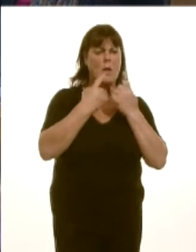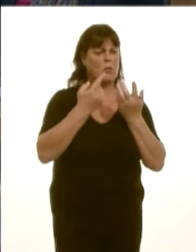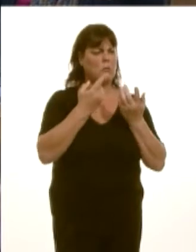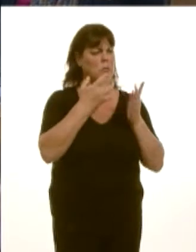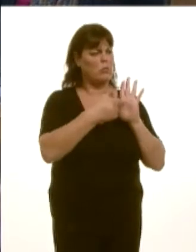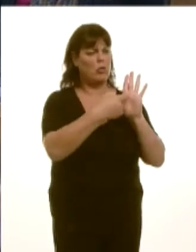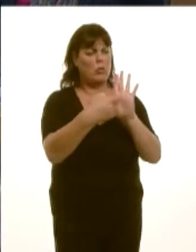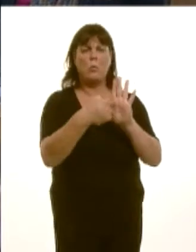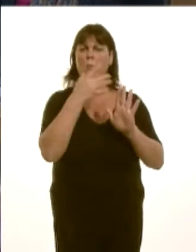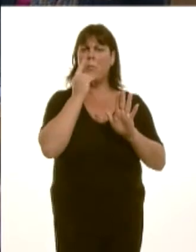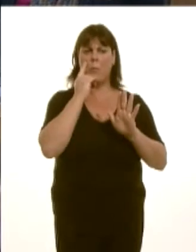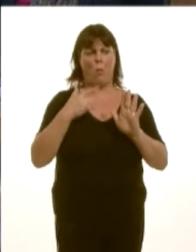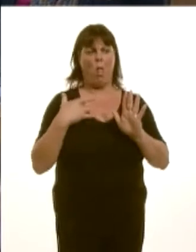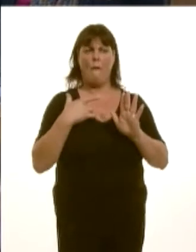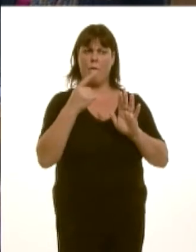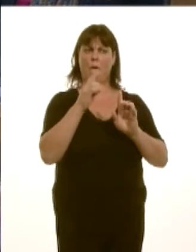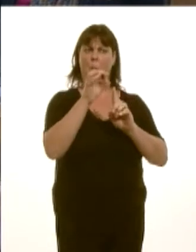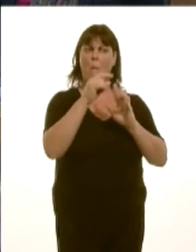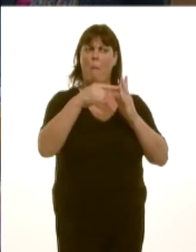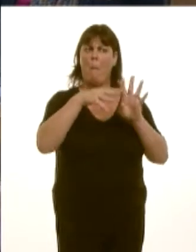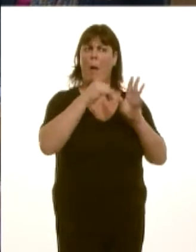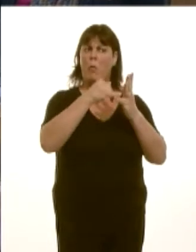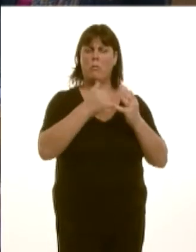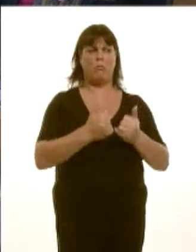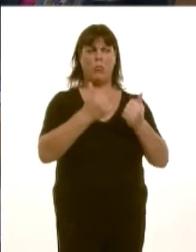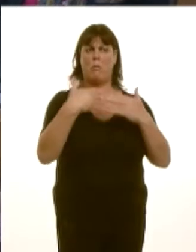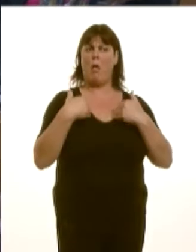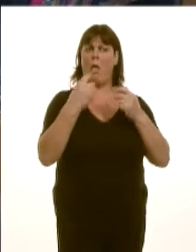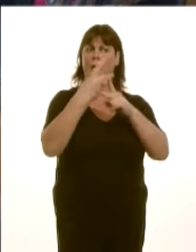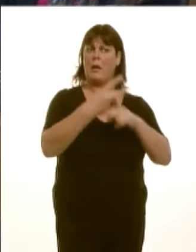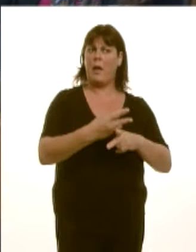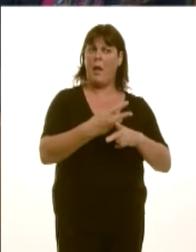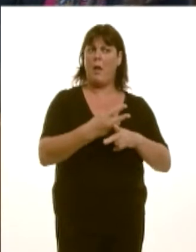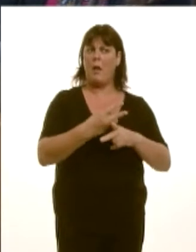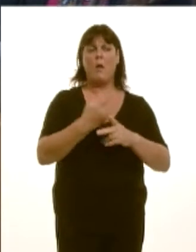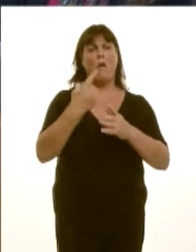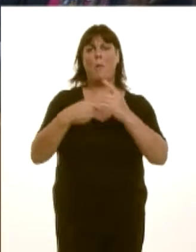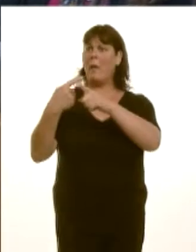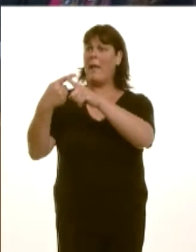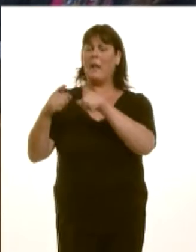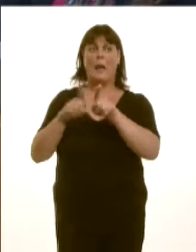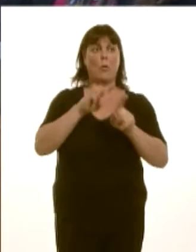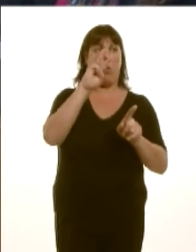that is provided well for them, both by English providers—that is true—and by Welsh providers.